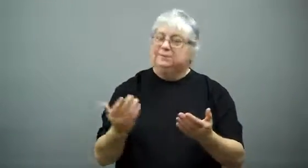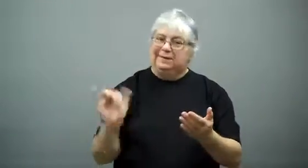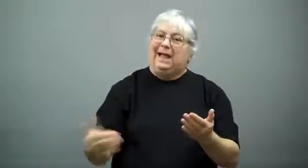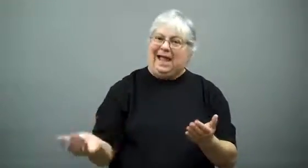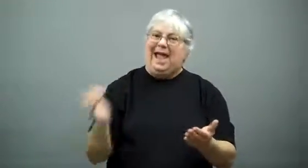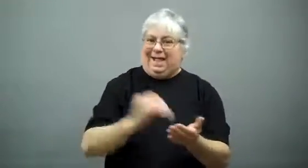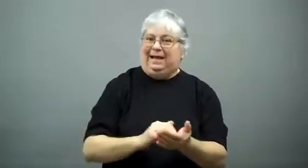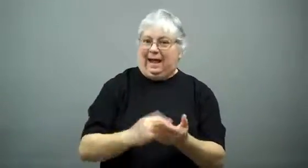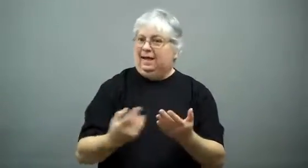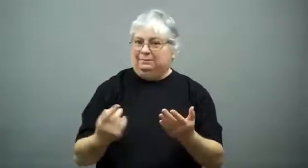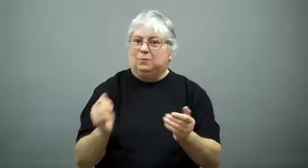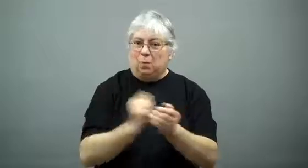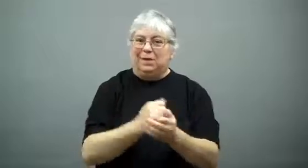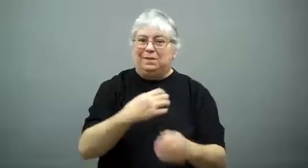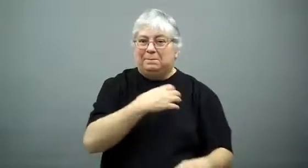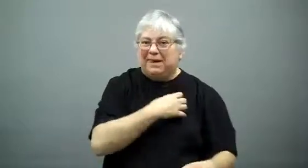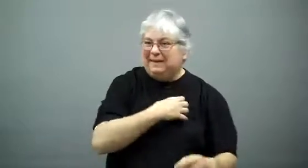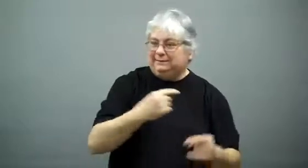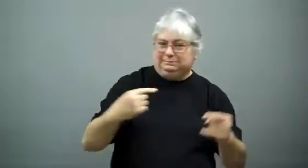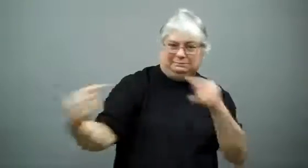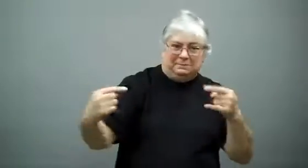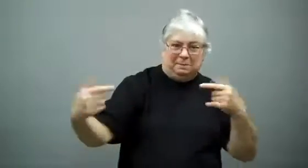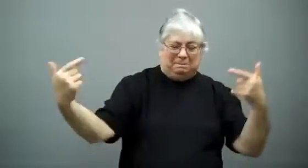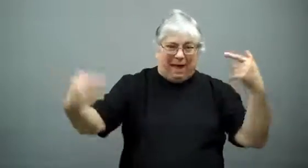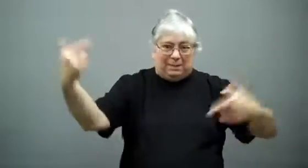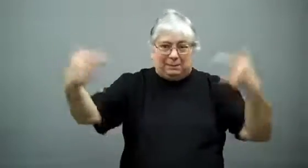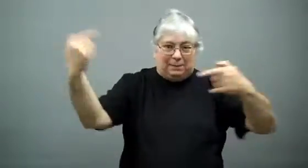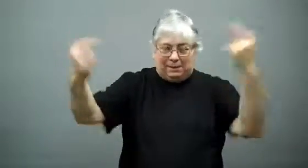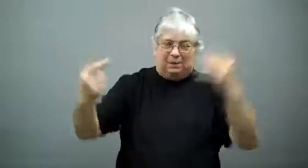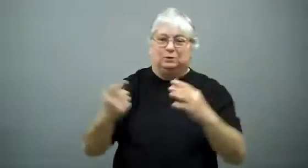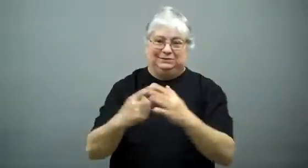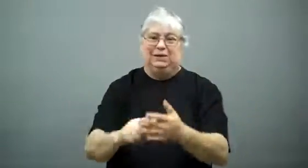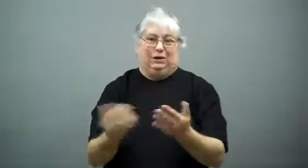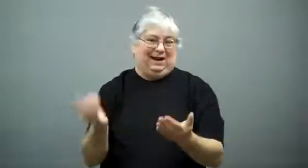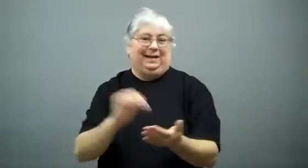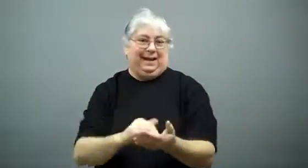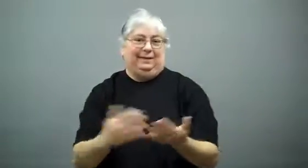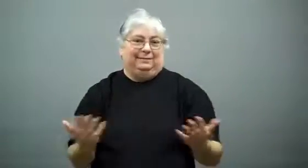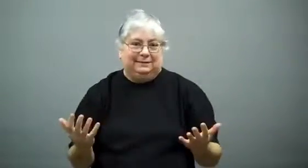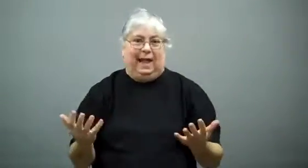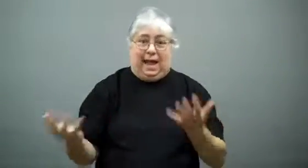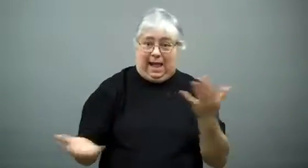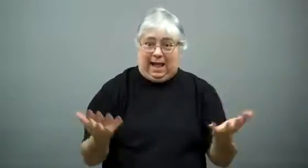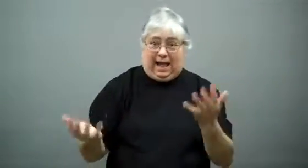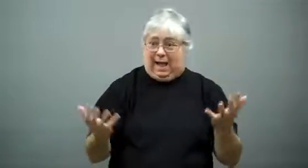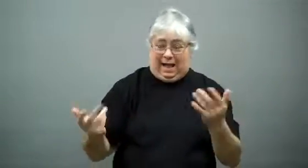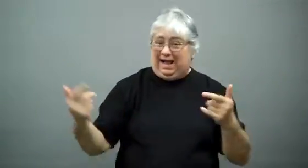It was another gunfight with the police.